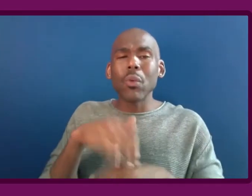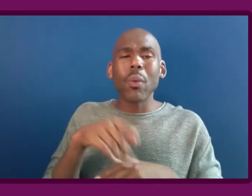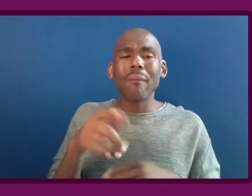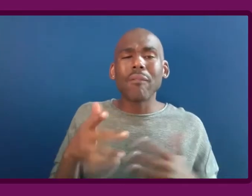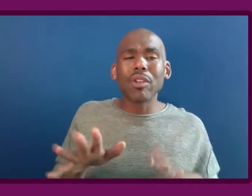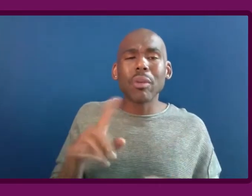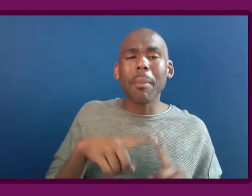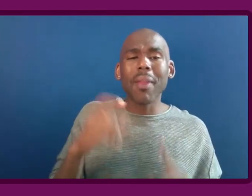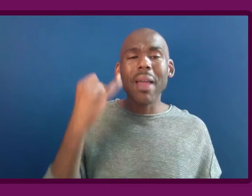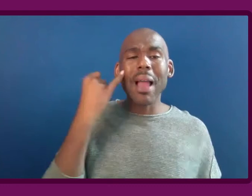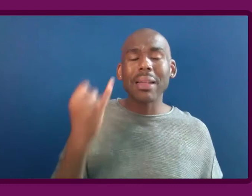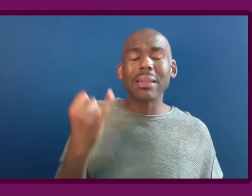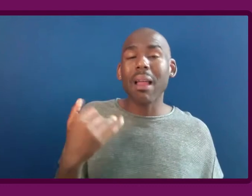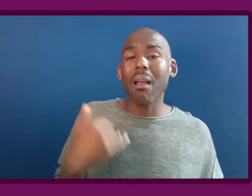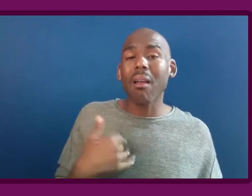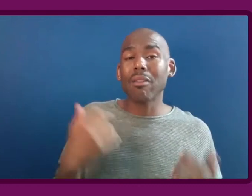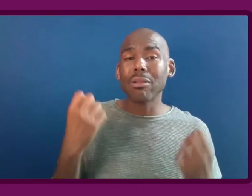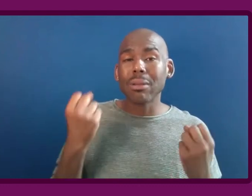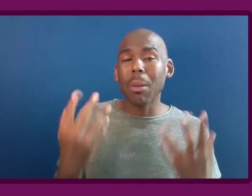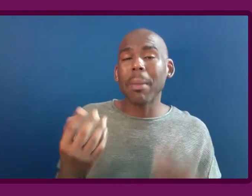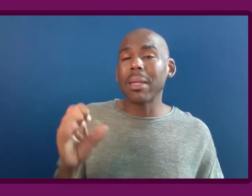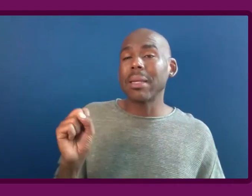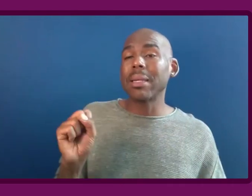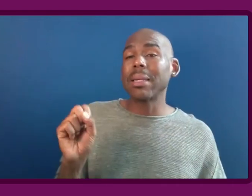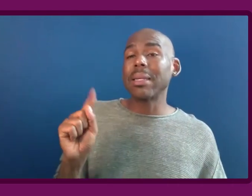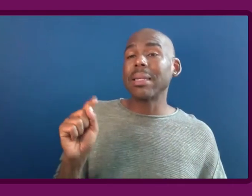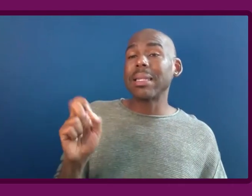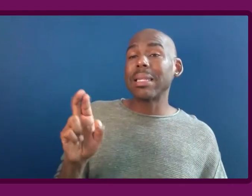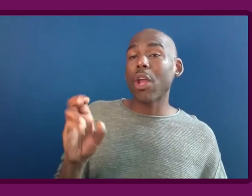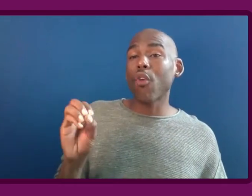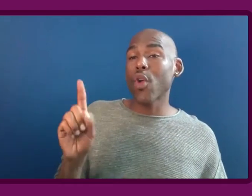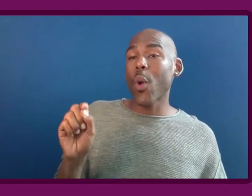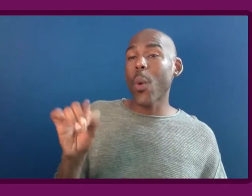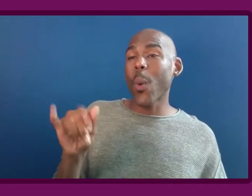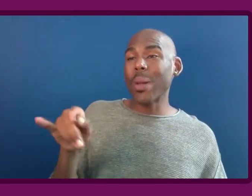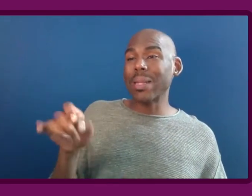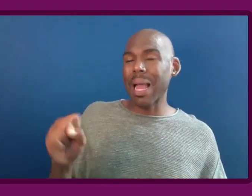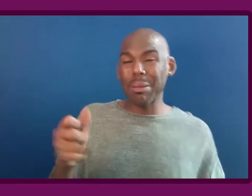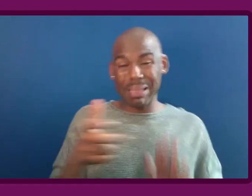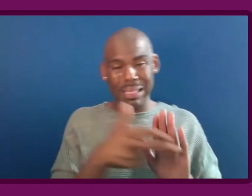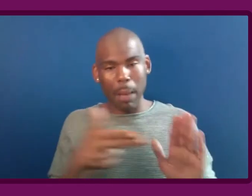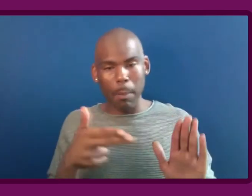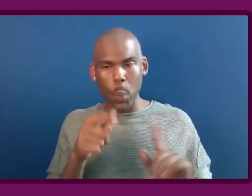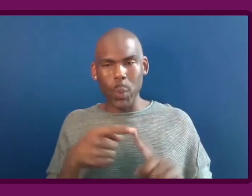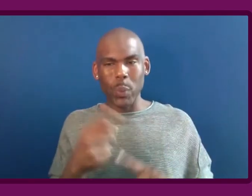touched on this already, the idea that there's so many stereotypes that we see, when we see disabled